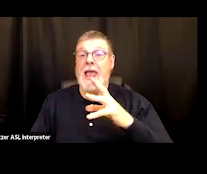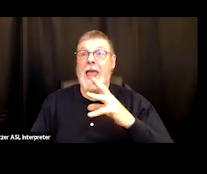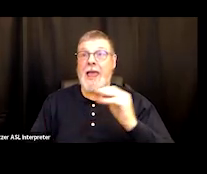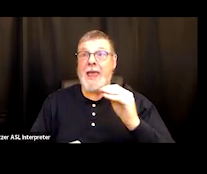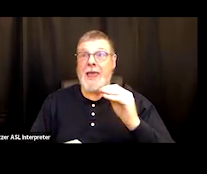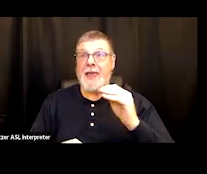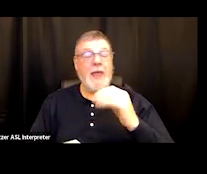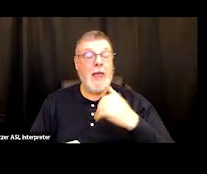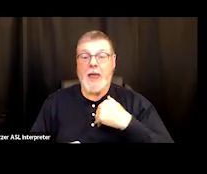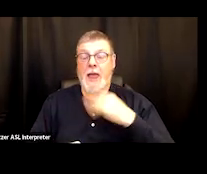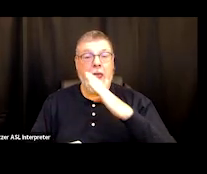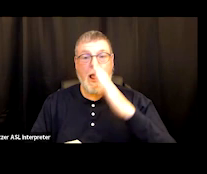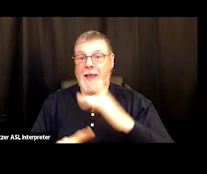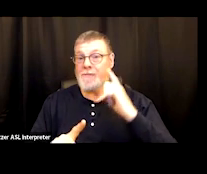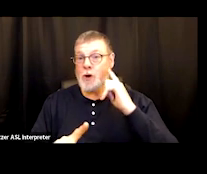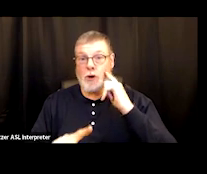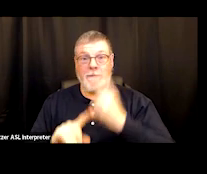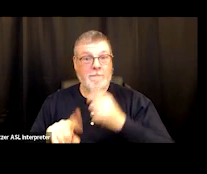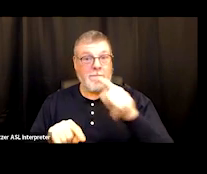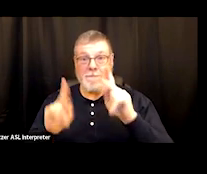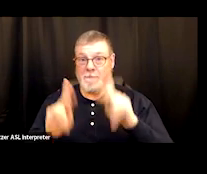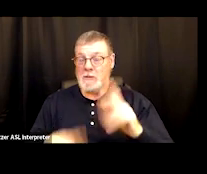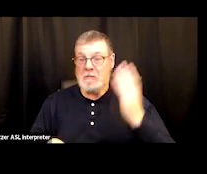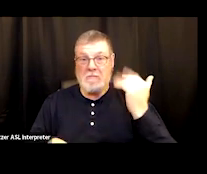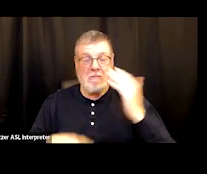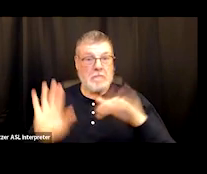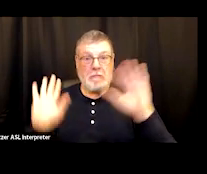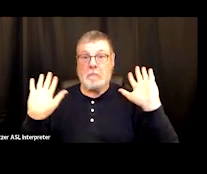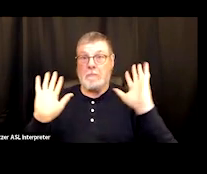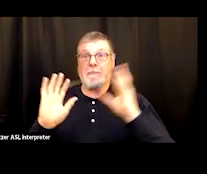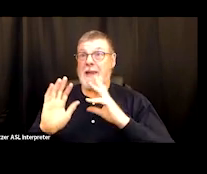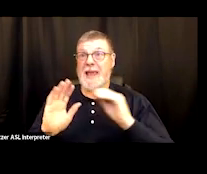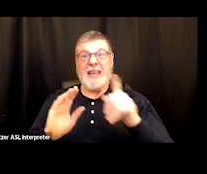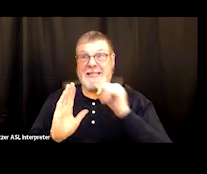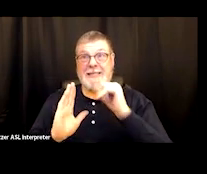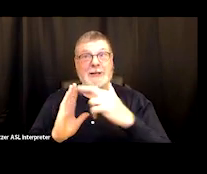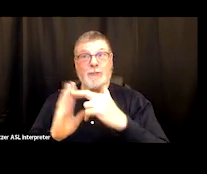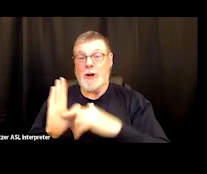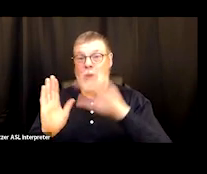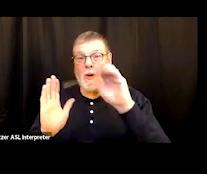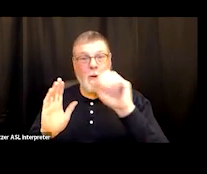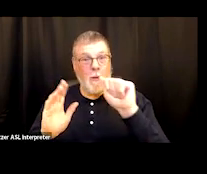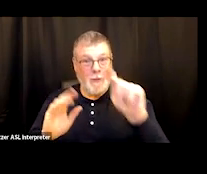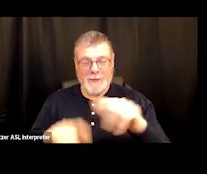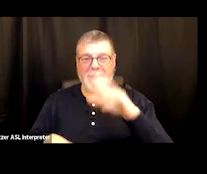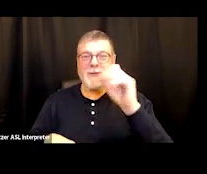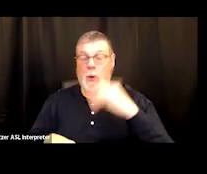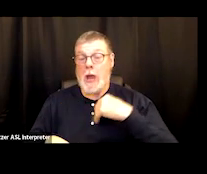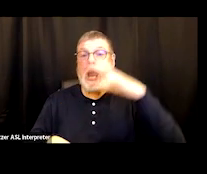I had never heard from this person before and they weren't registered in OAT, so I assume they were a brand new store provider